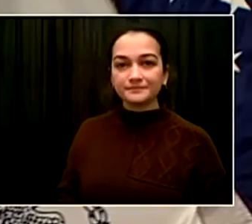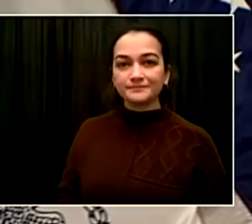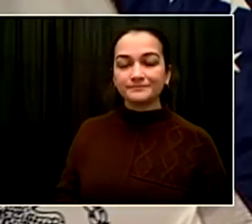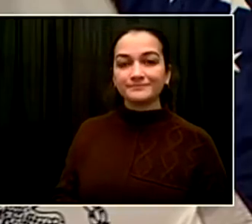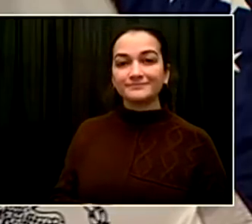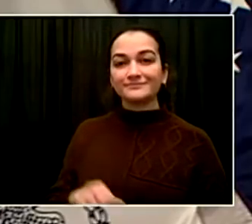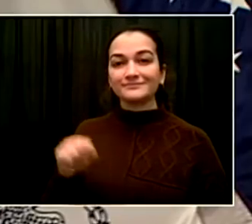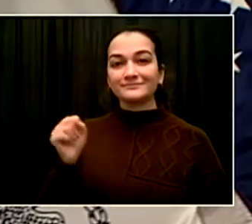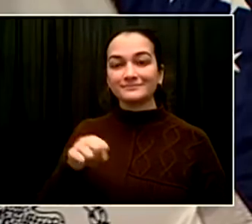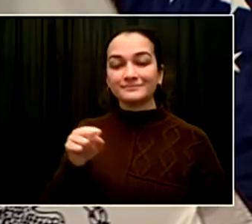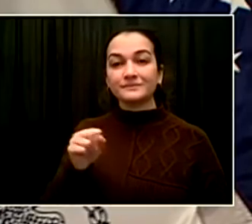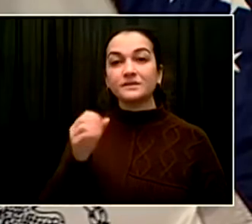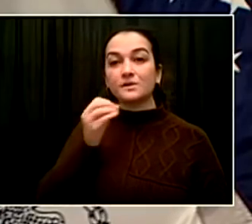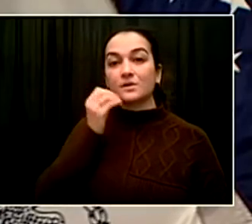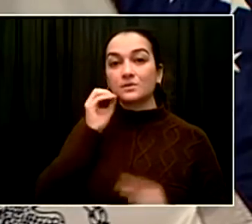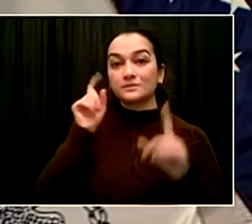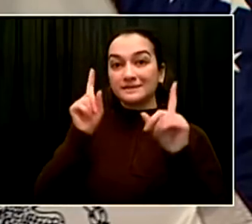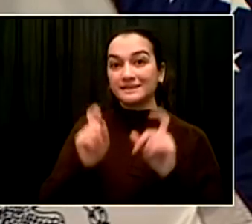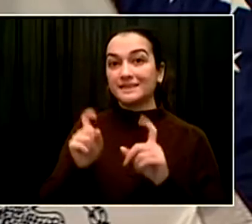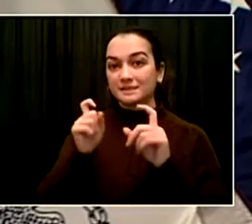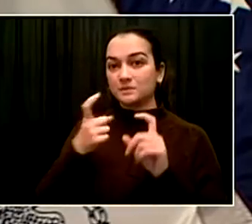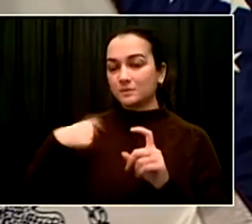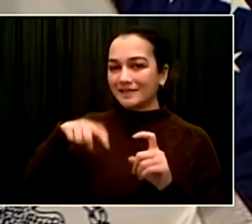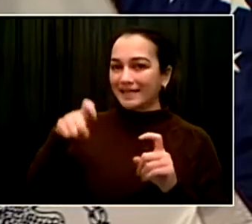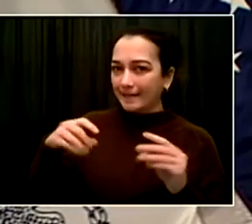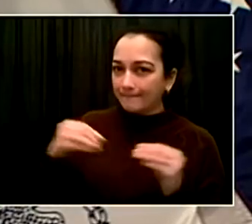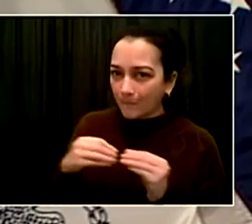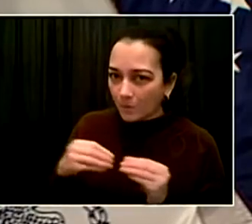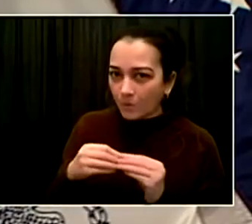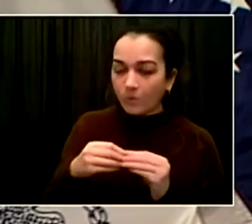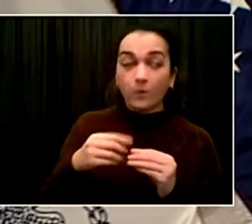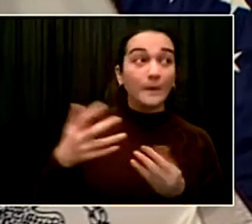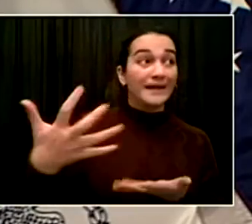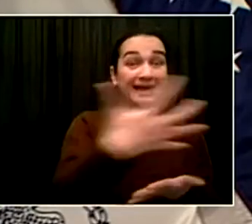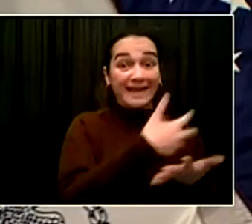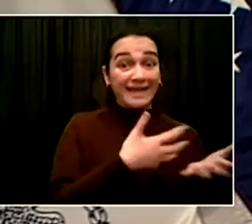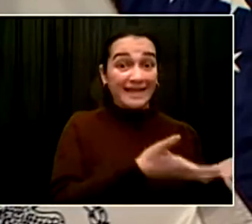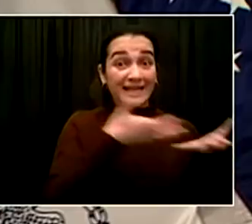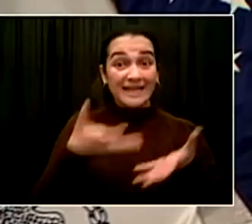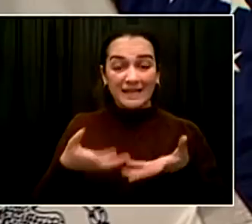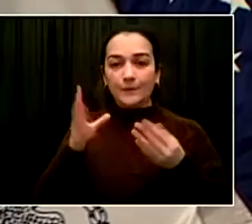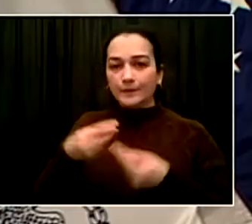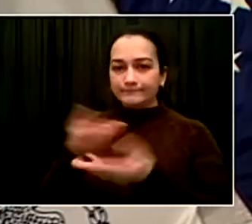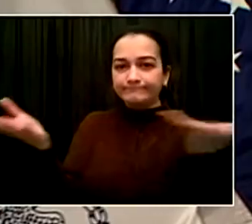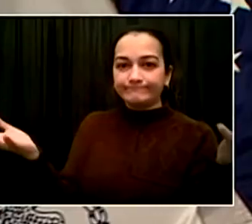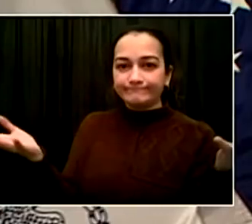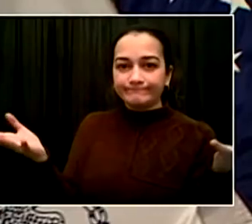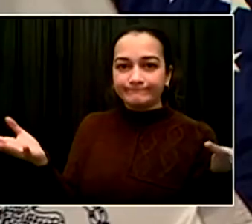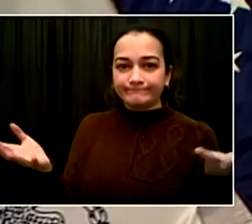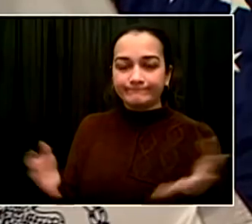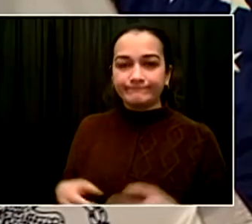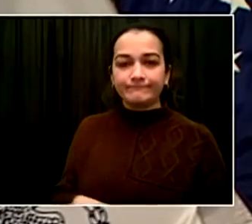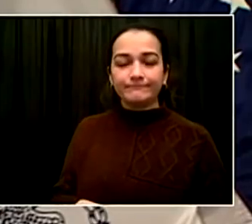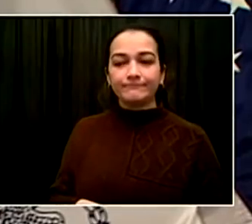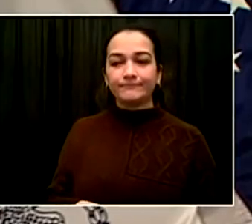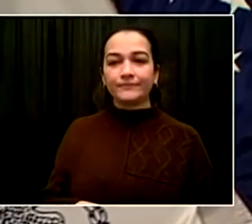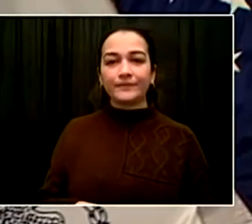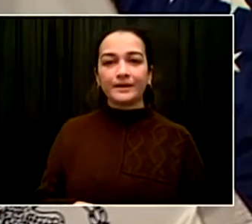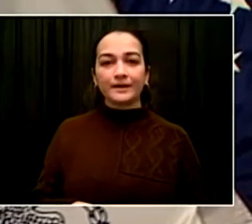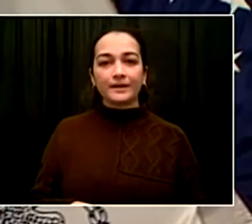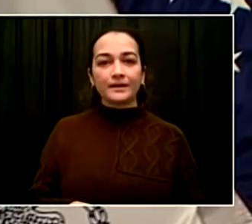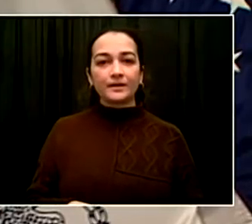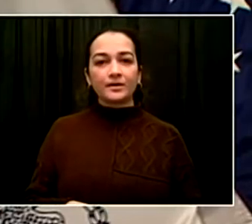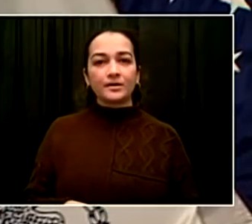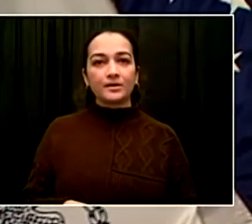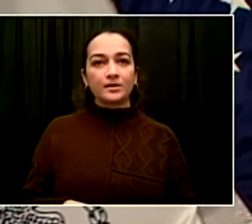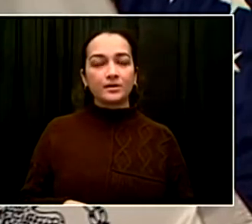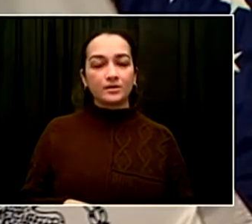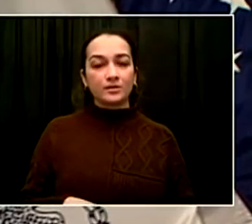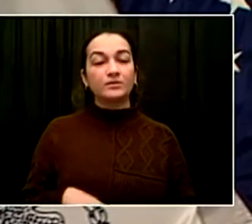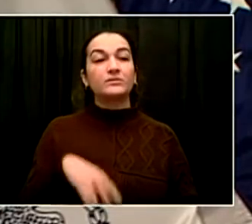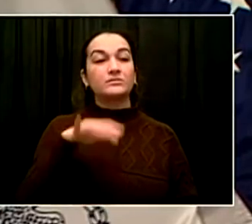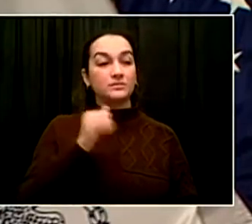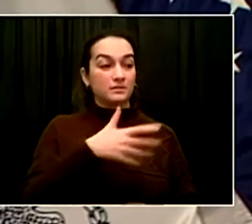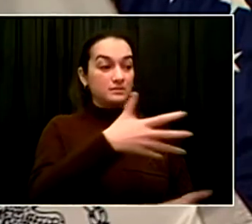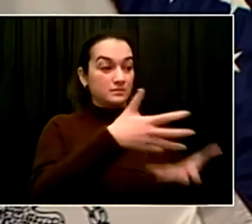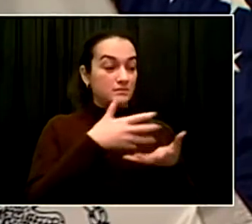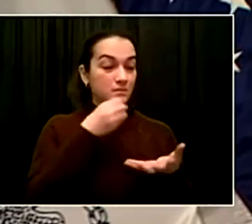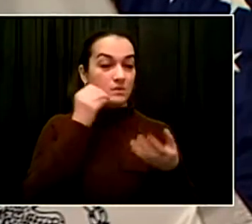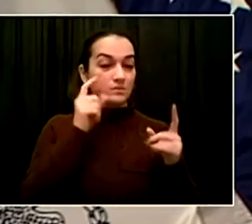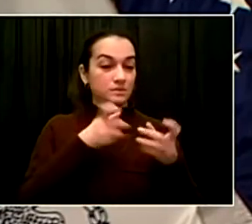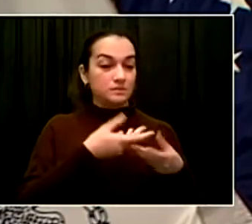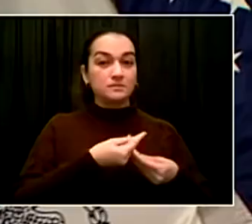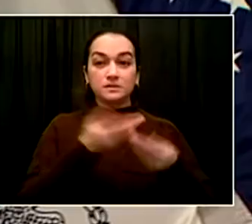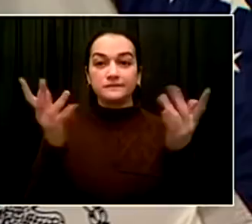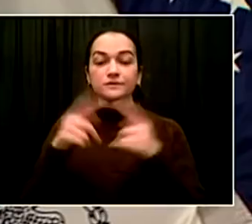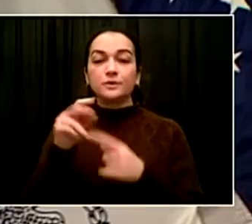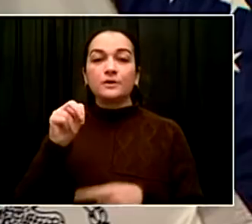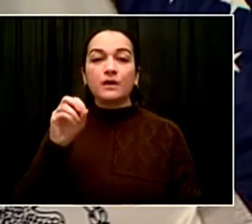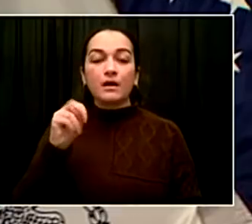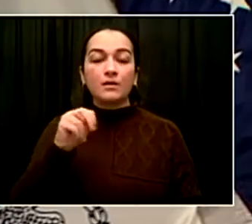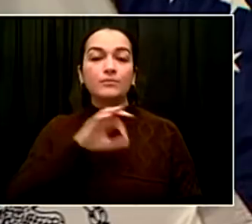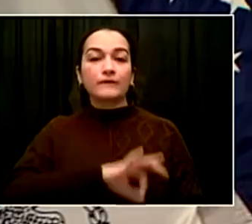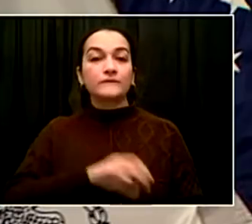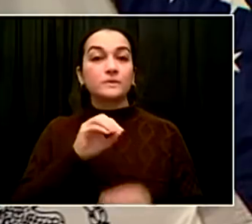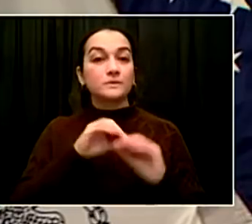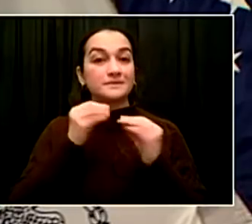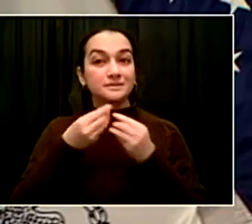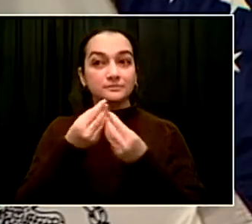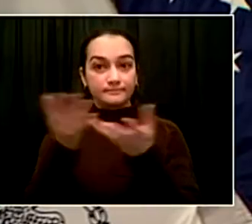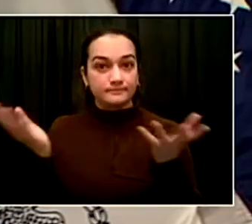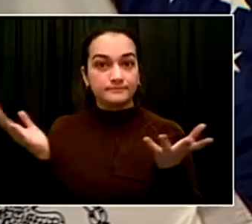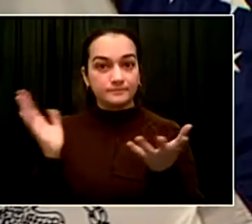LOT MORE HOME TESTS AND